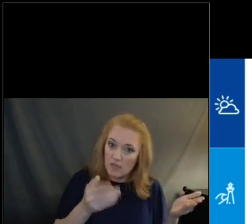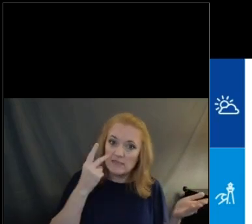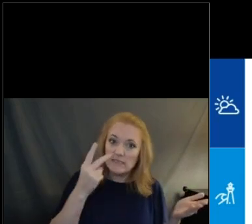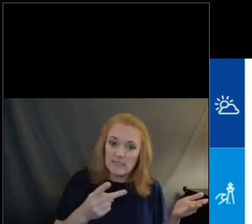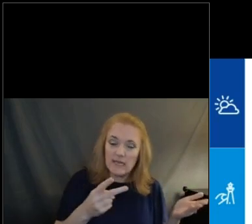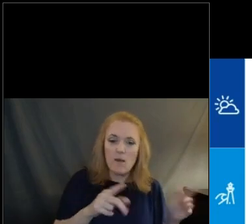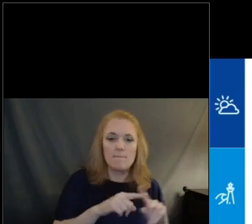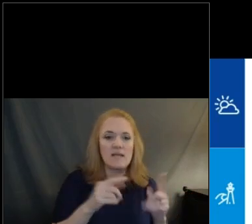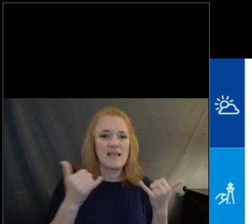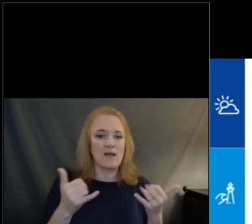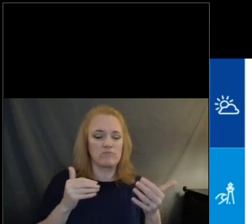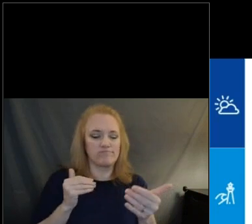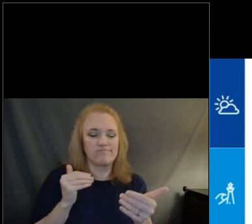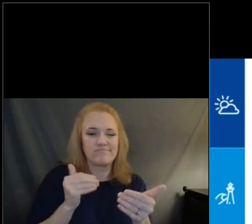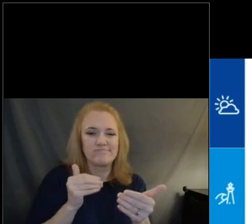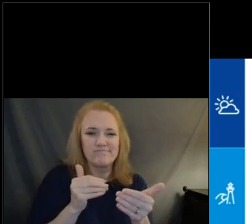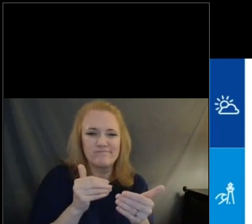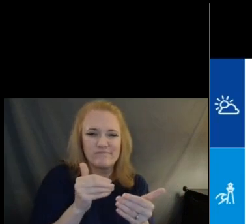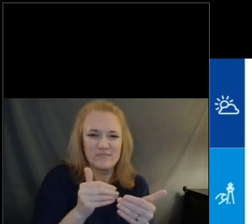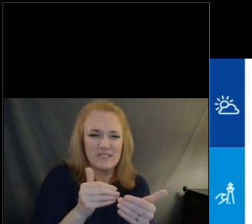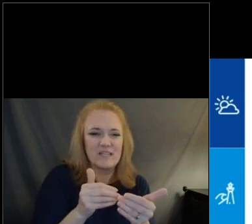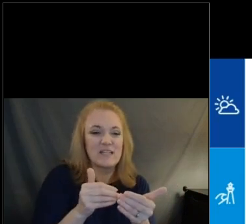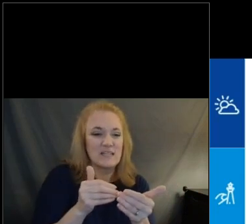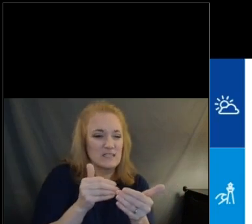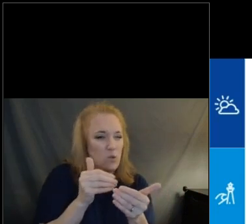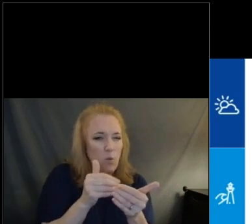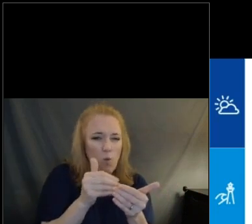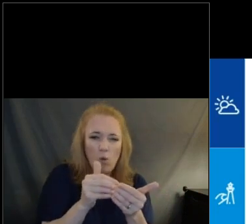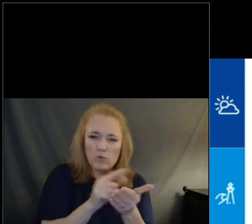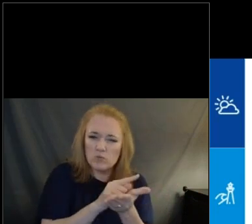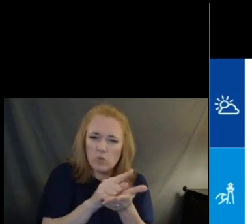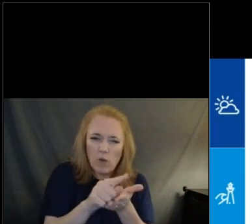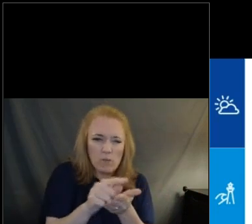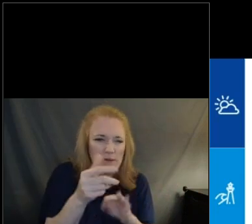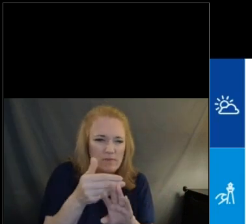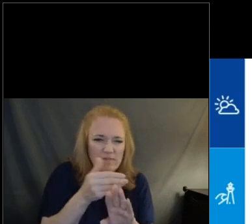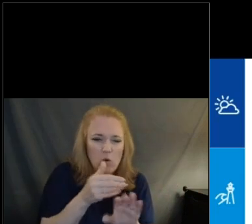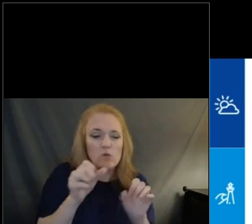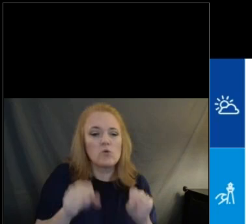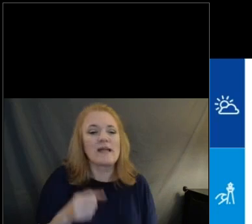get into the actual event or very close to it, within a week out, you can come to this website,